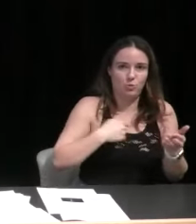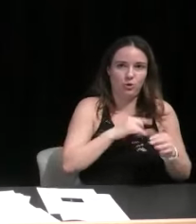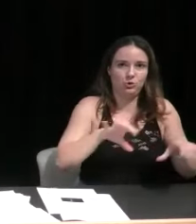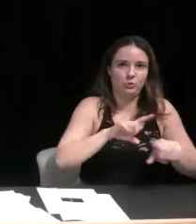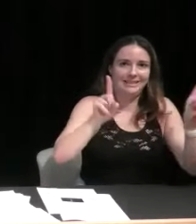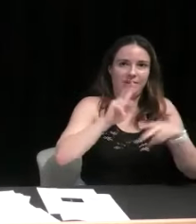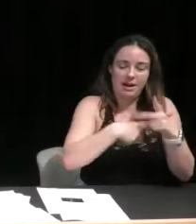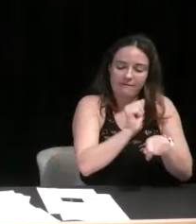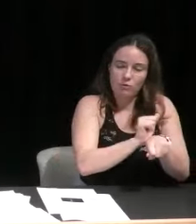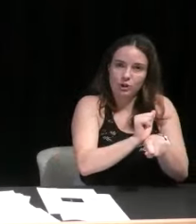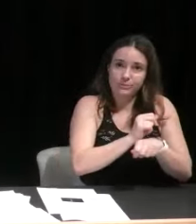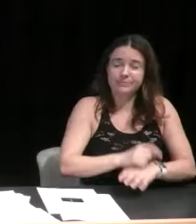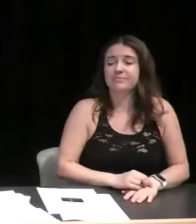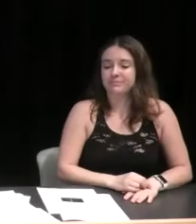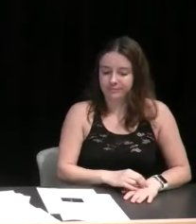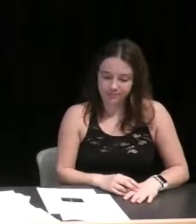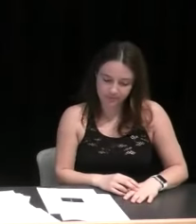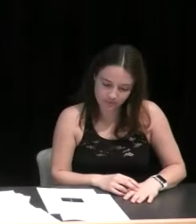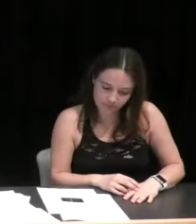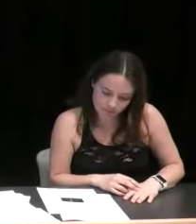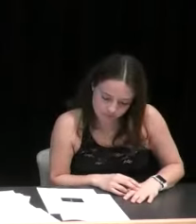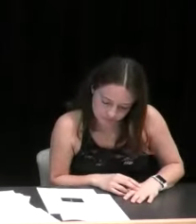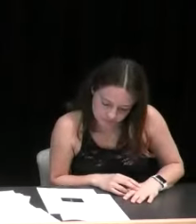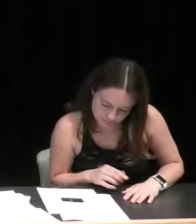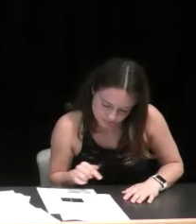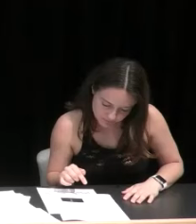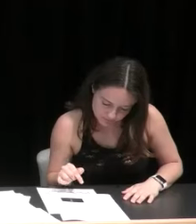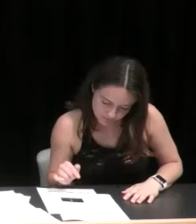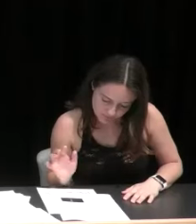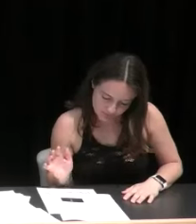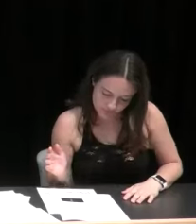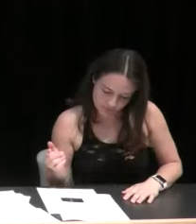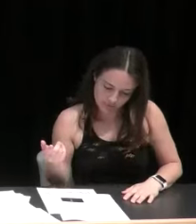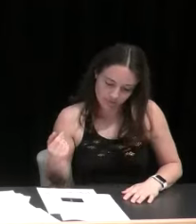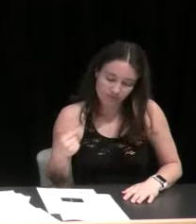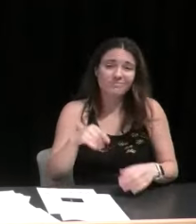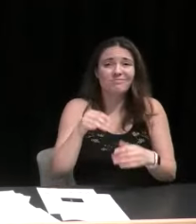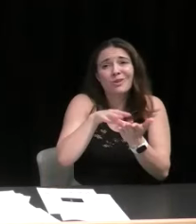time and then who is punished in the end is me because I haven't met all of those needs in such